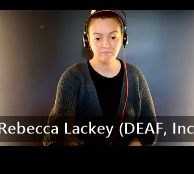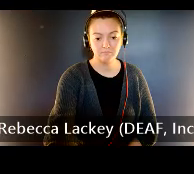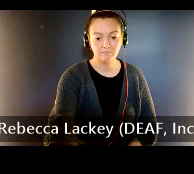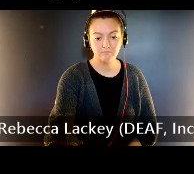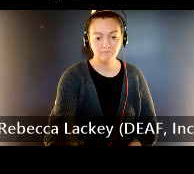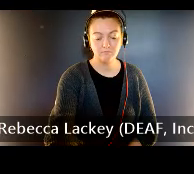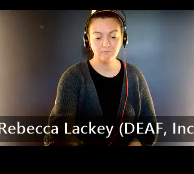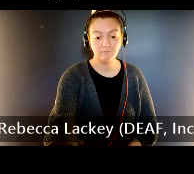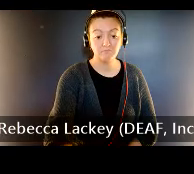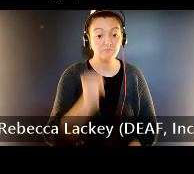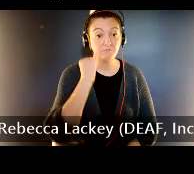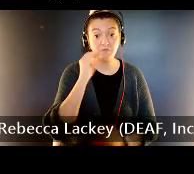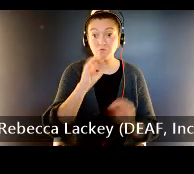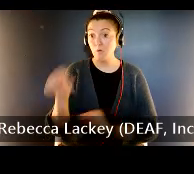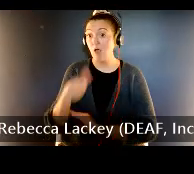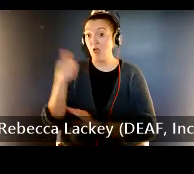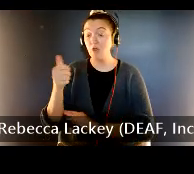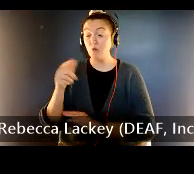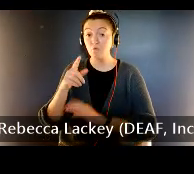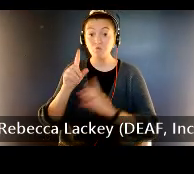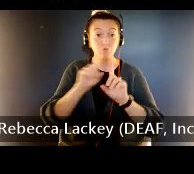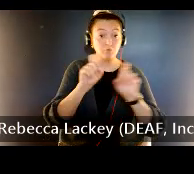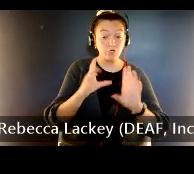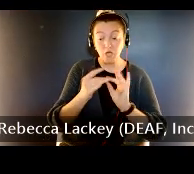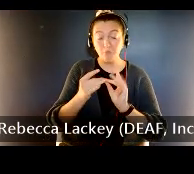If there's no more questions or comments, we'll go ahead and end the meeting. Thanks everyone and have a great night.